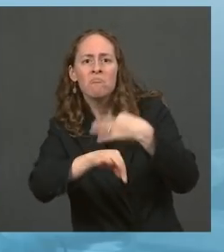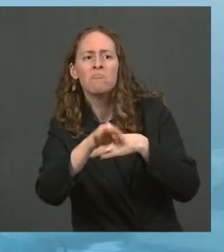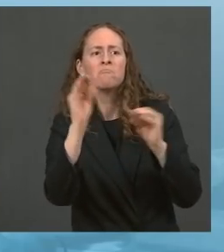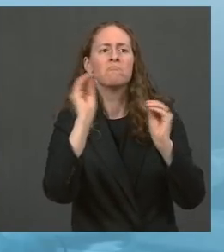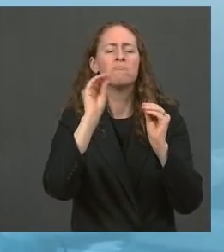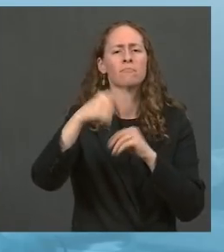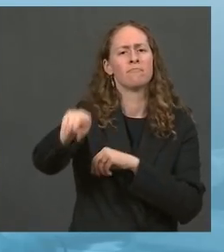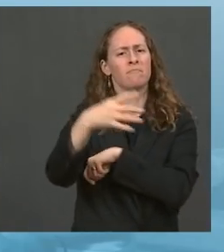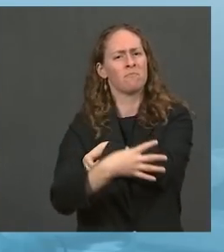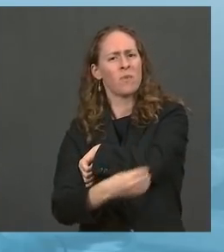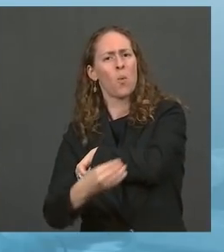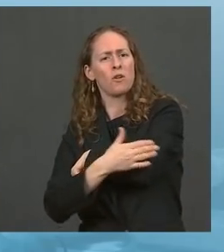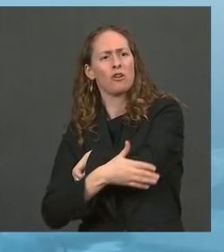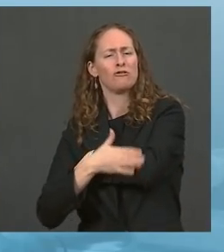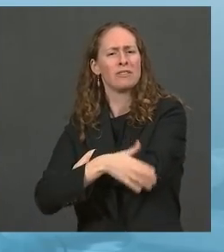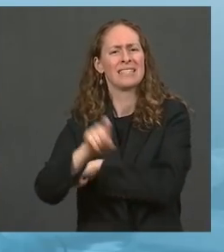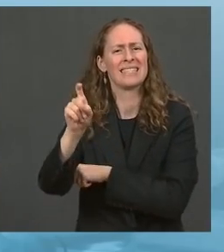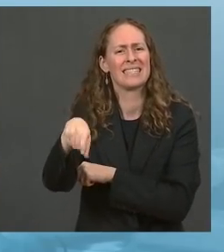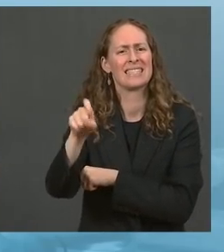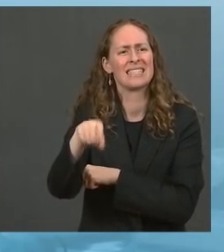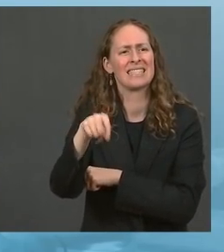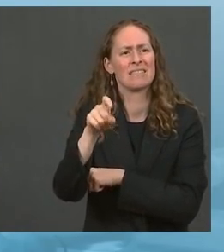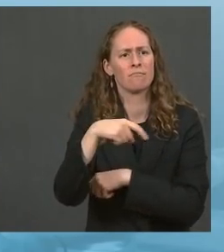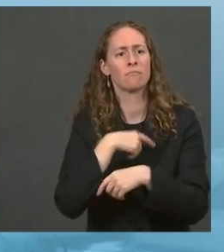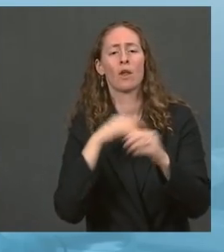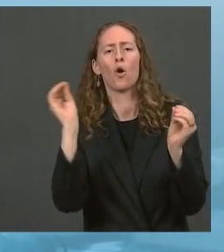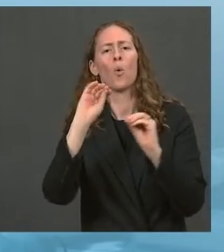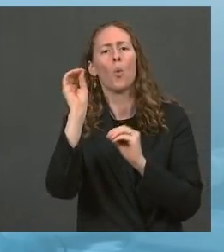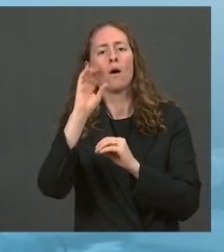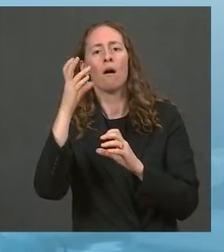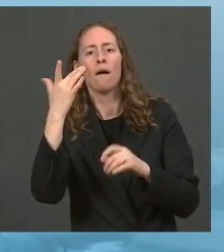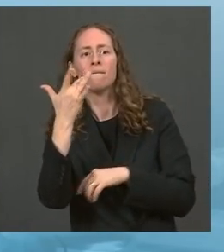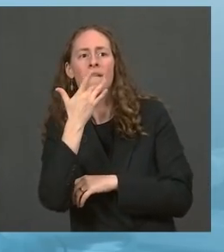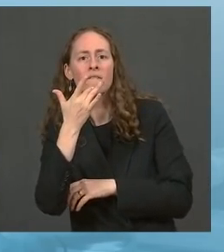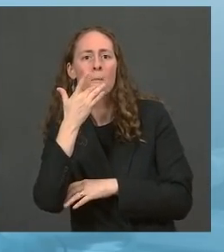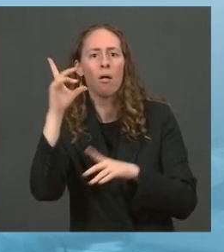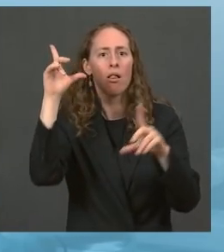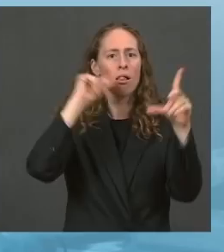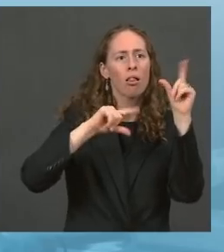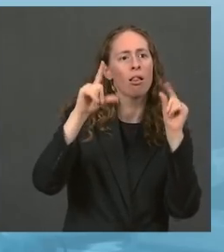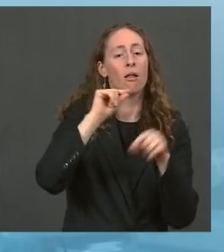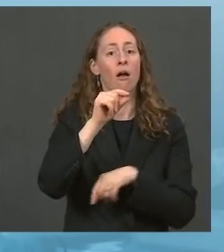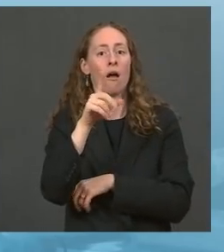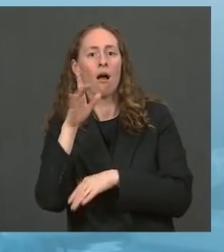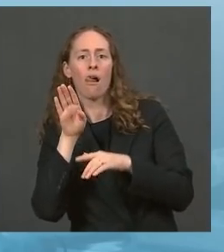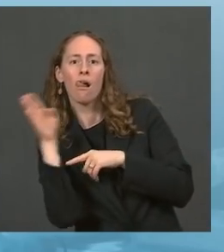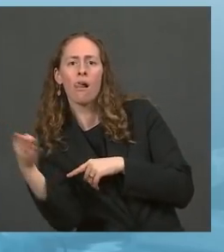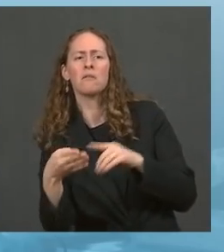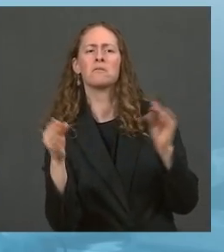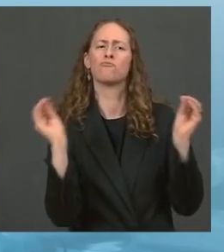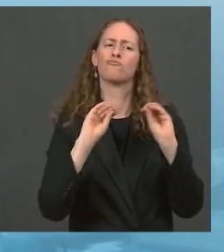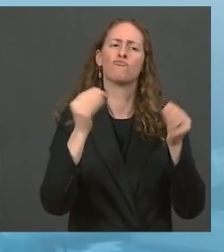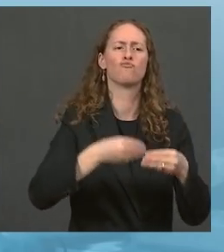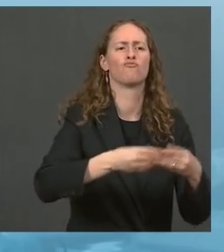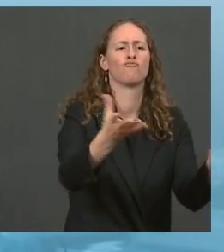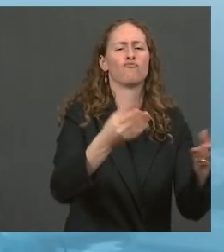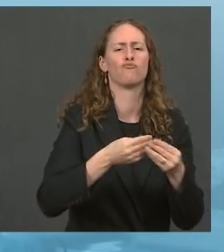and that the donations come with no political strings attached; and that we support COVAX as the main distributor